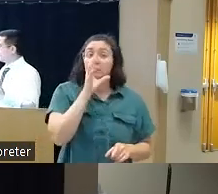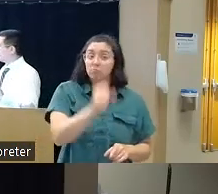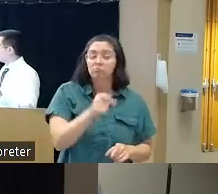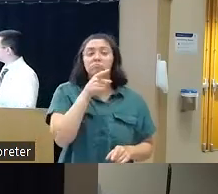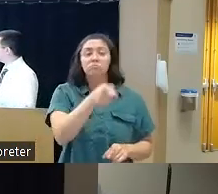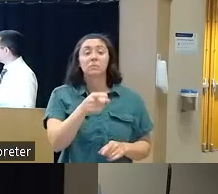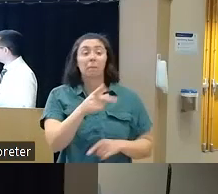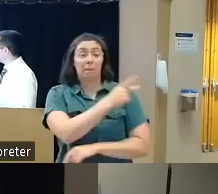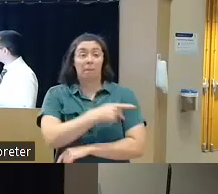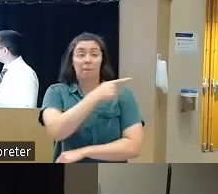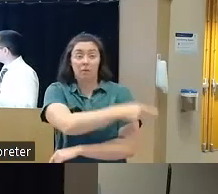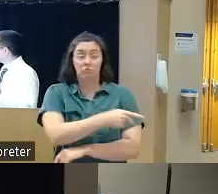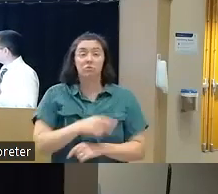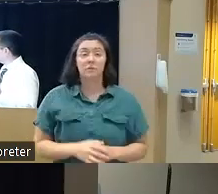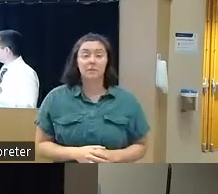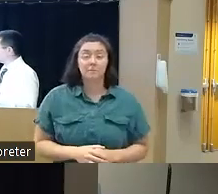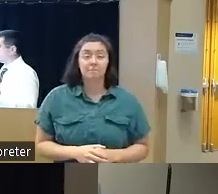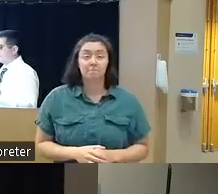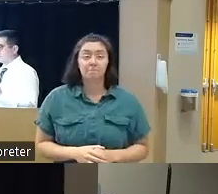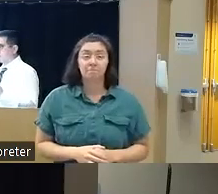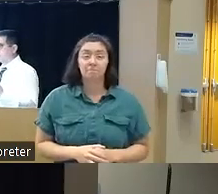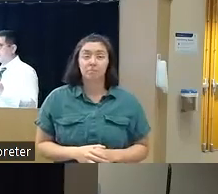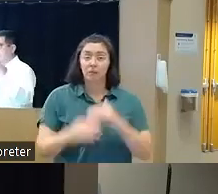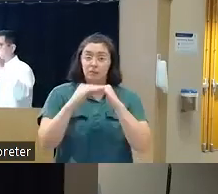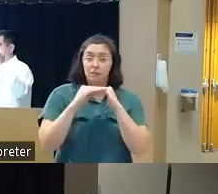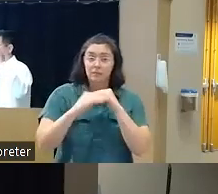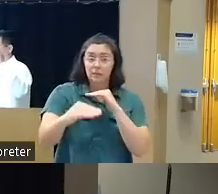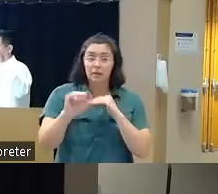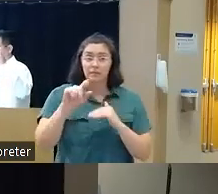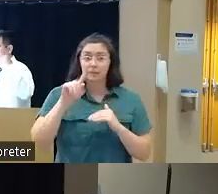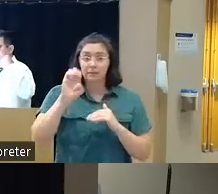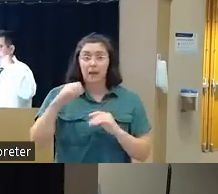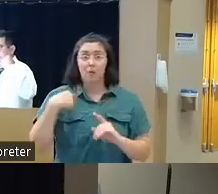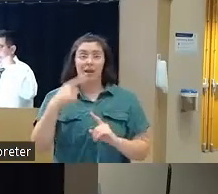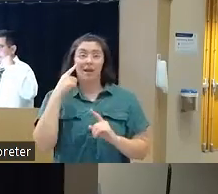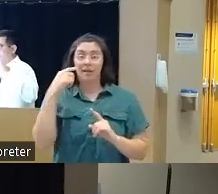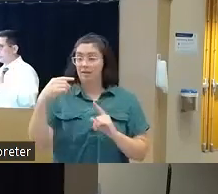also performed a uh is steady state visual evoke potential where we flash lights in the